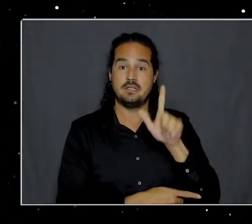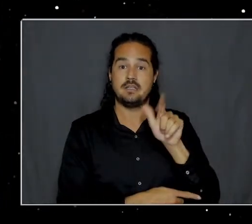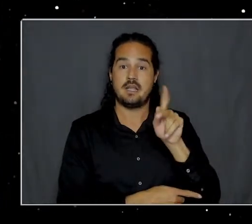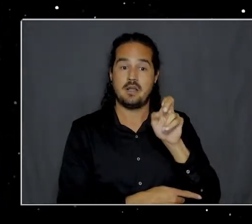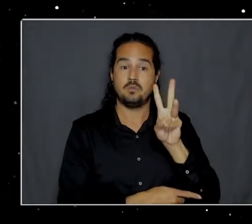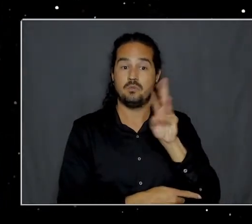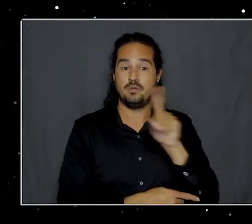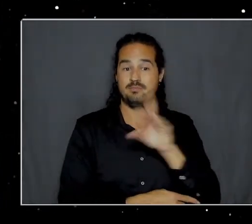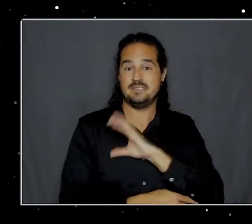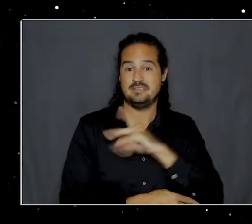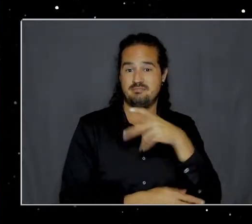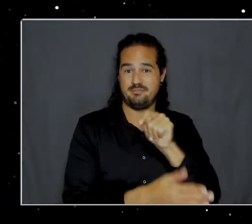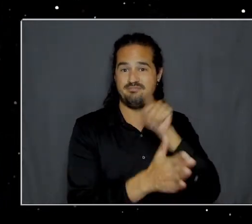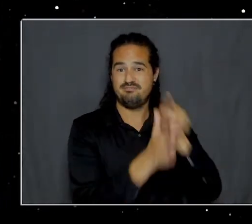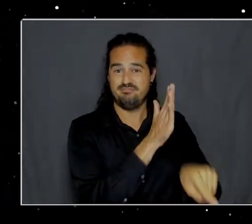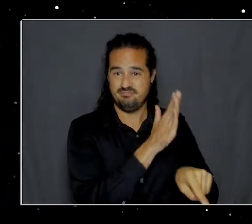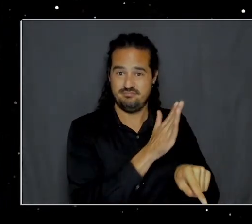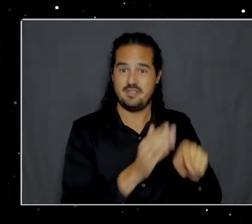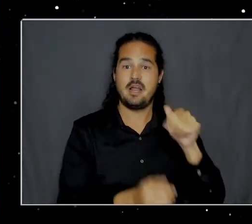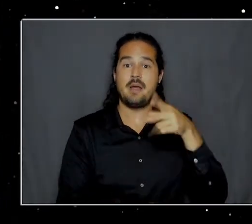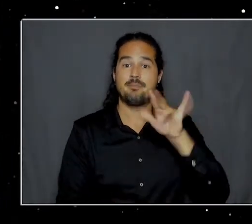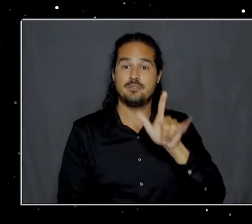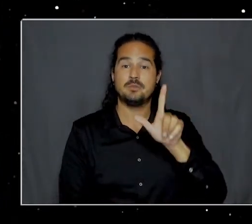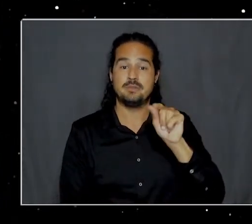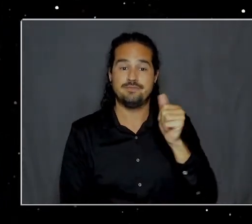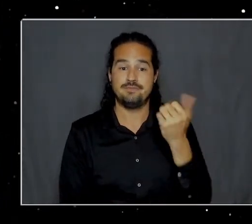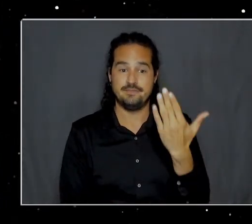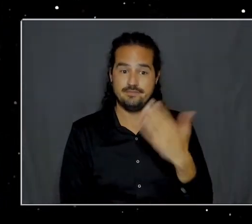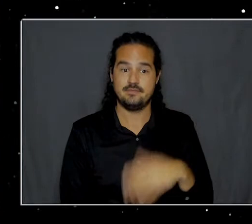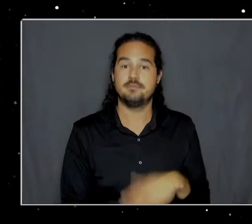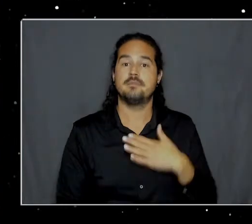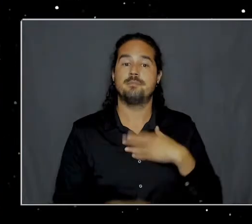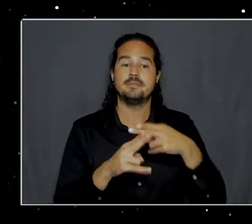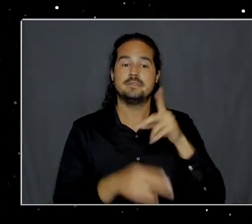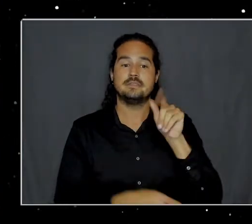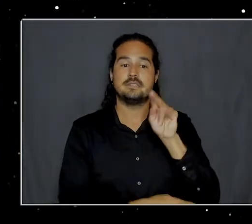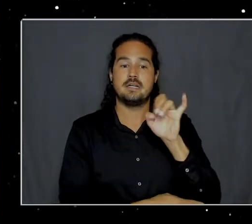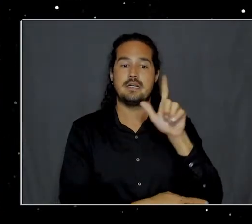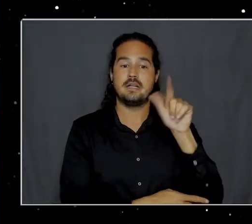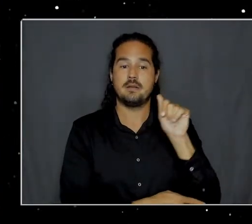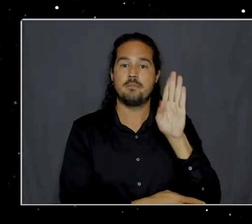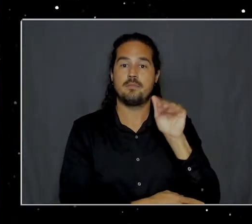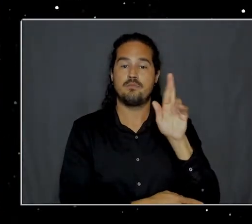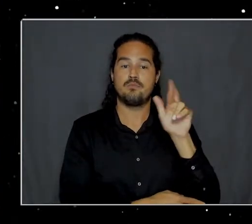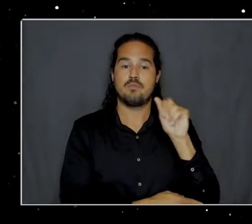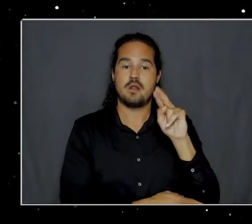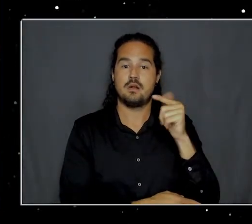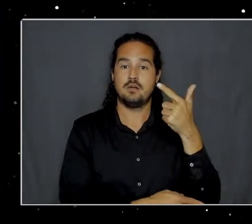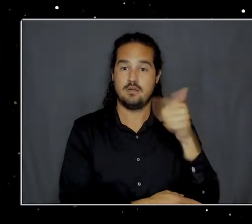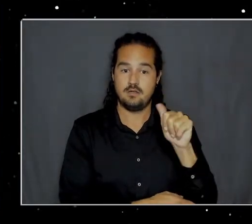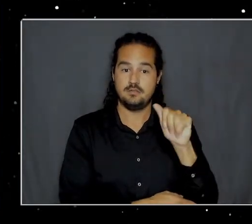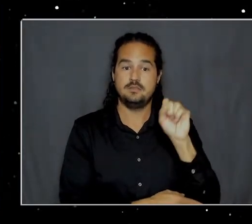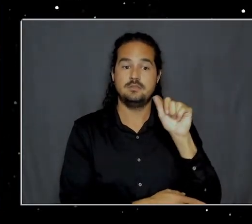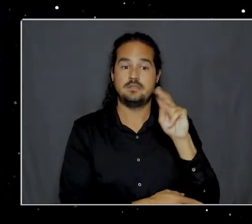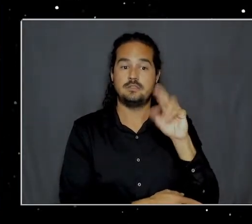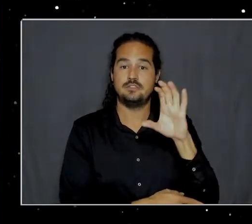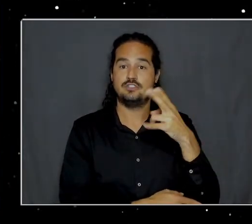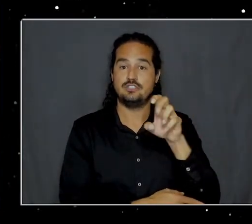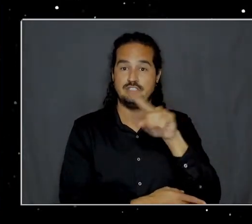CHE WAS KILLED BY SEATTLE POLICE OFFICERS IN FEBRUARY 2016. MARILYN COVARRUBIUS: MY NAME IS MARILYN COVARRUBIUS.